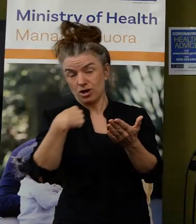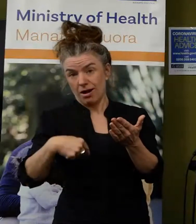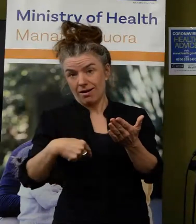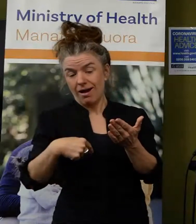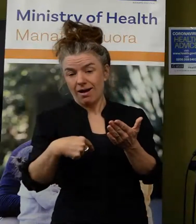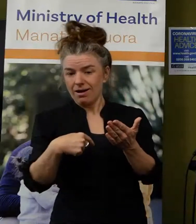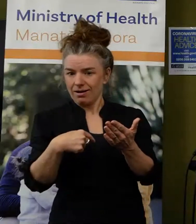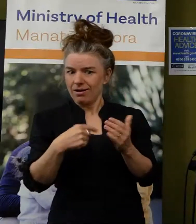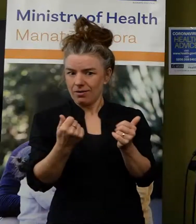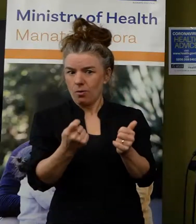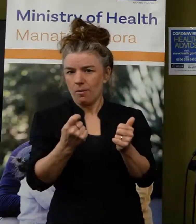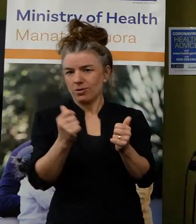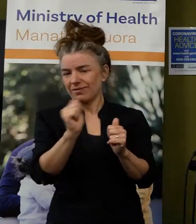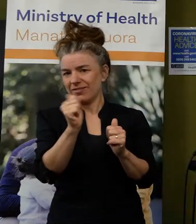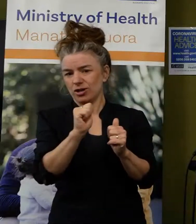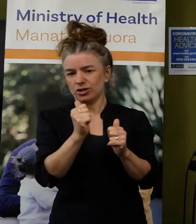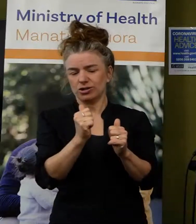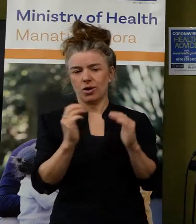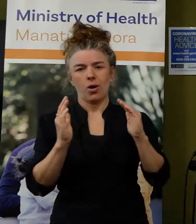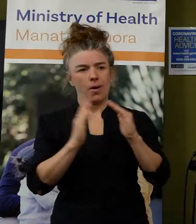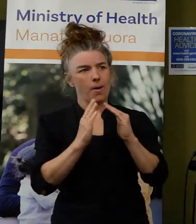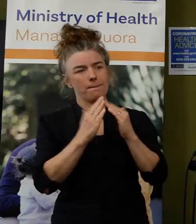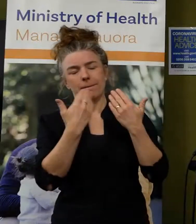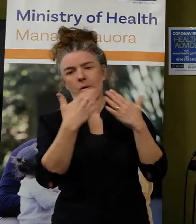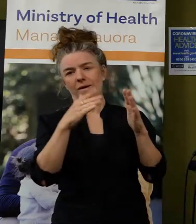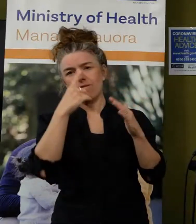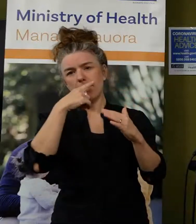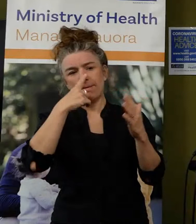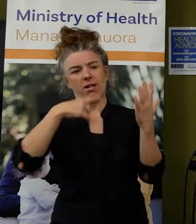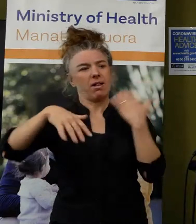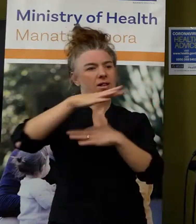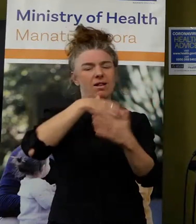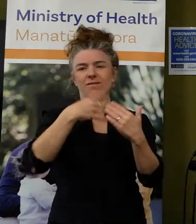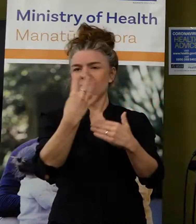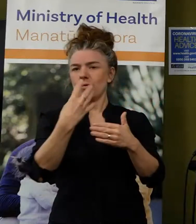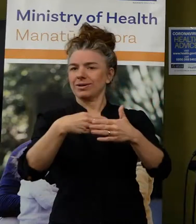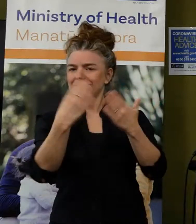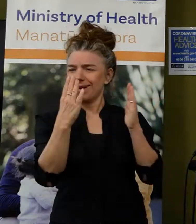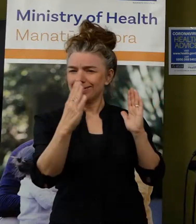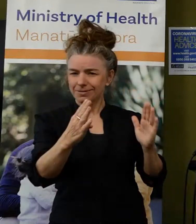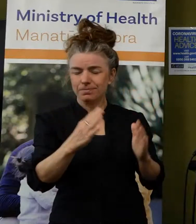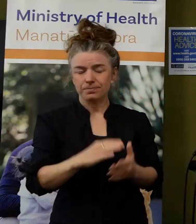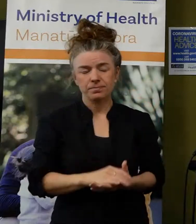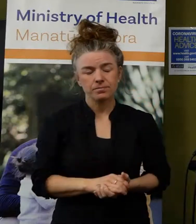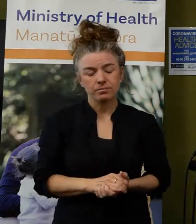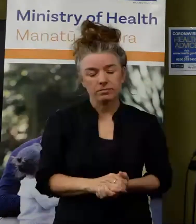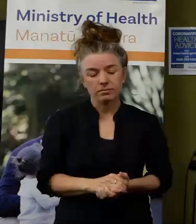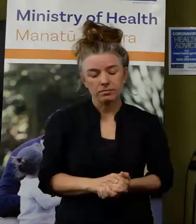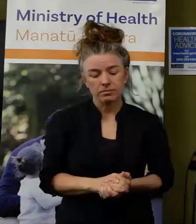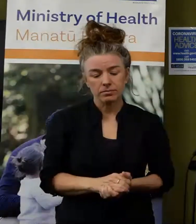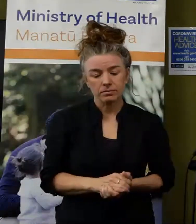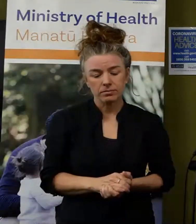have, in fact, completed that 14-day period. And another comment on that is we now